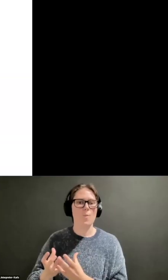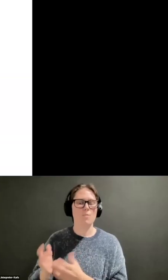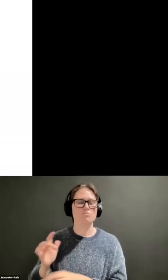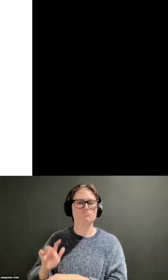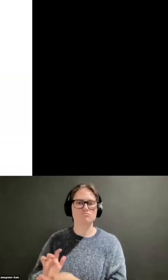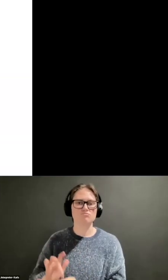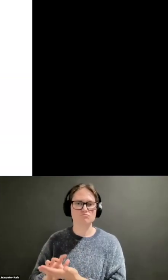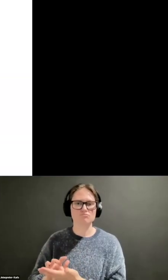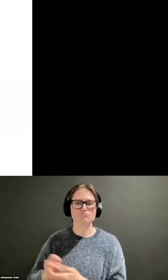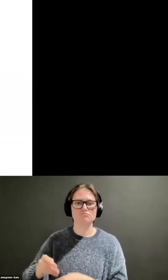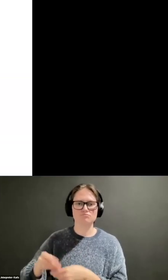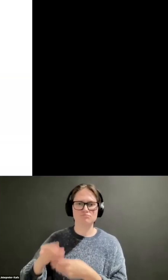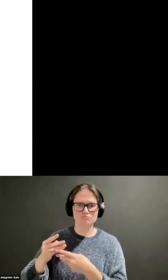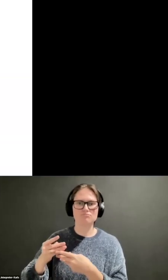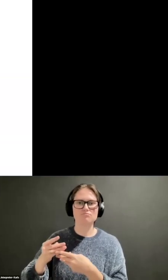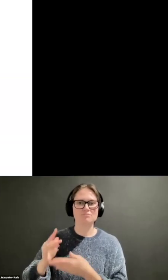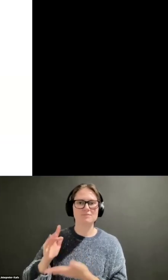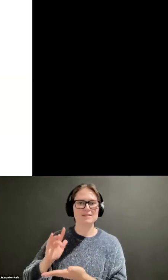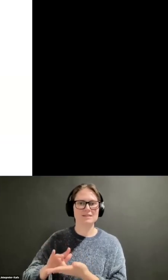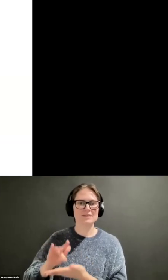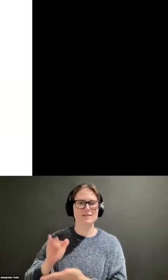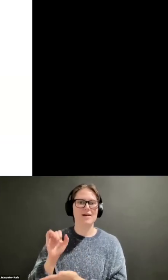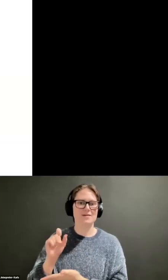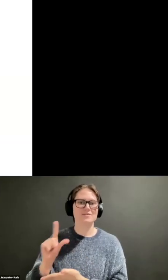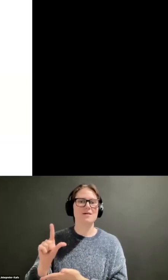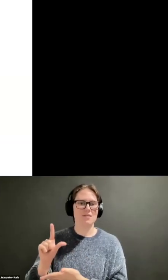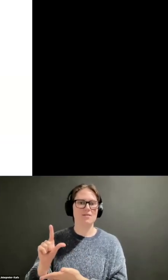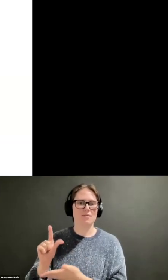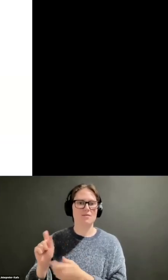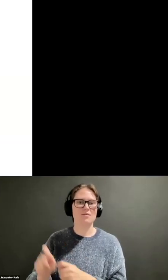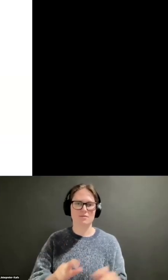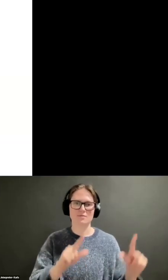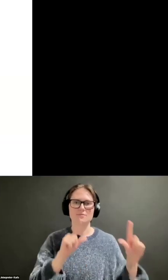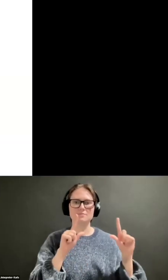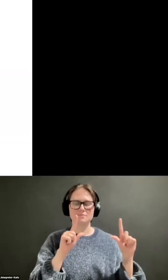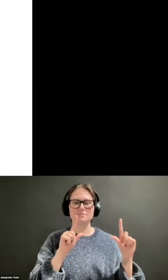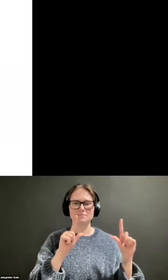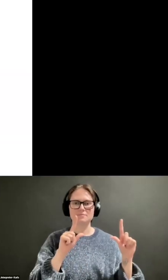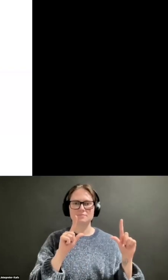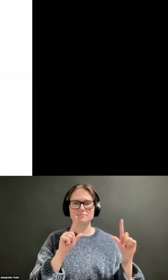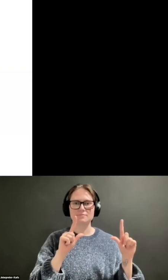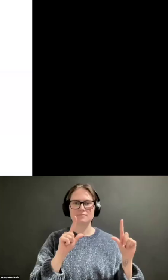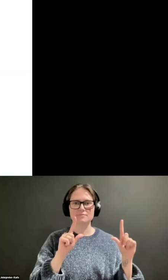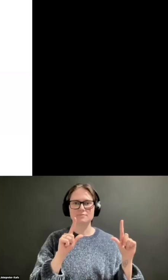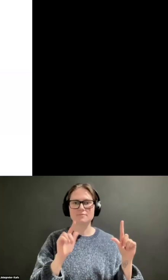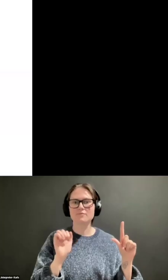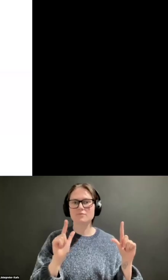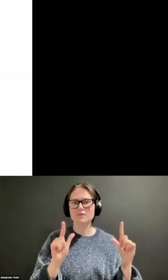will appear and click American Sign Language. The ASL interpreters will appear in an